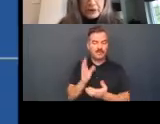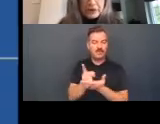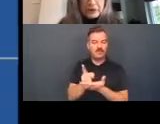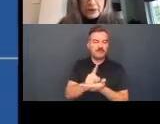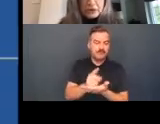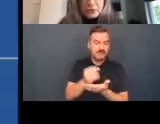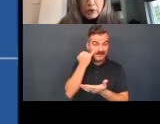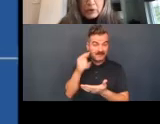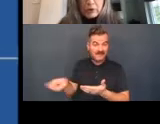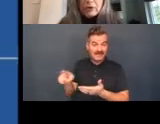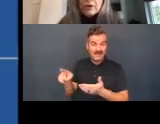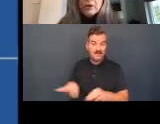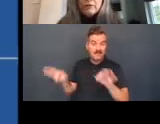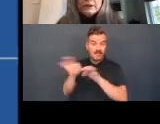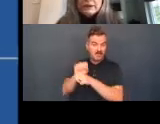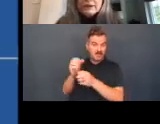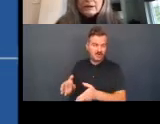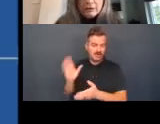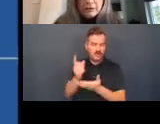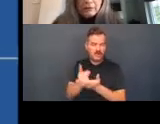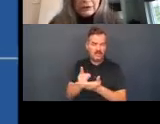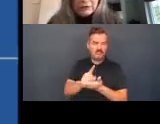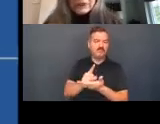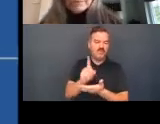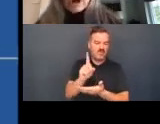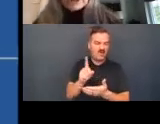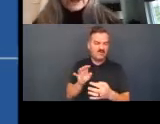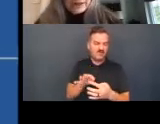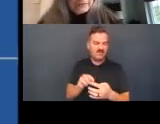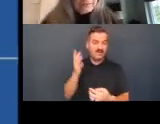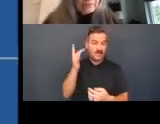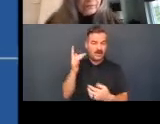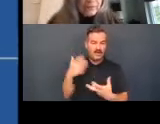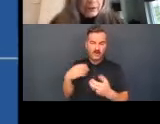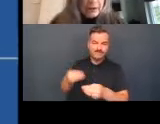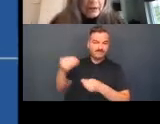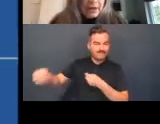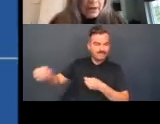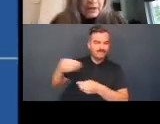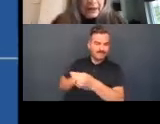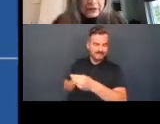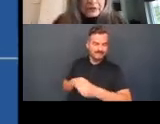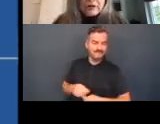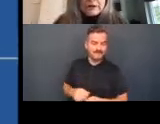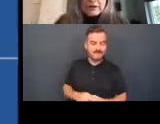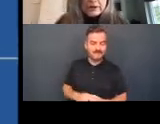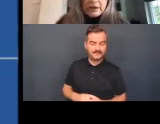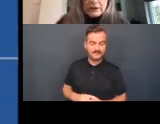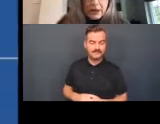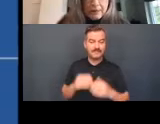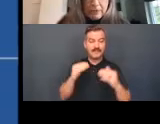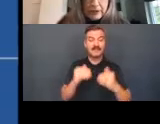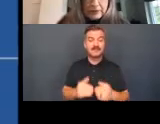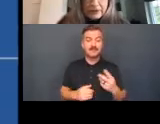is an essential worker. The recent reciprocity. 16:08:52 The next two criteria or tiebreakers.